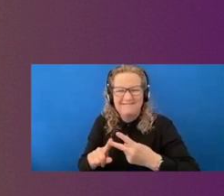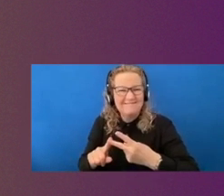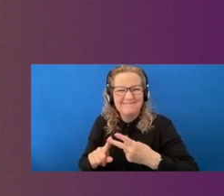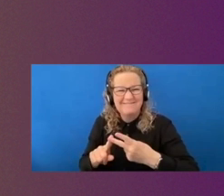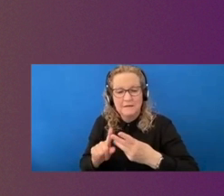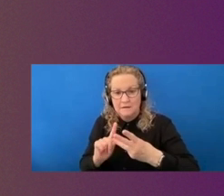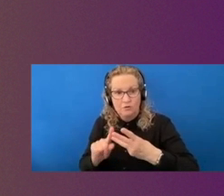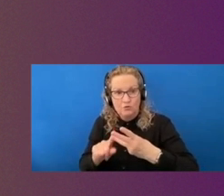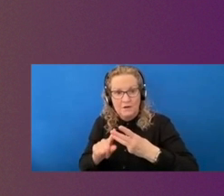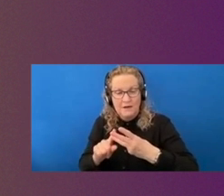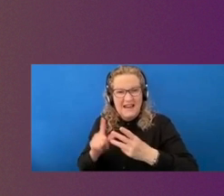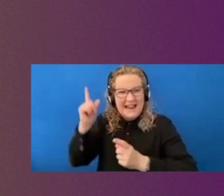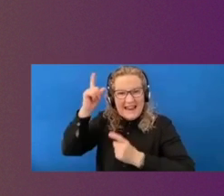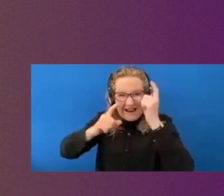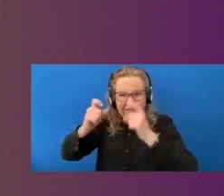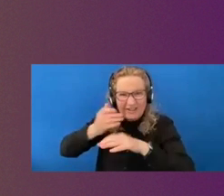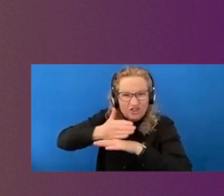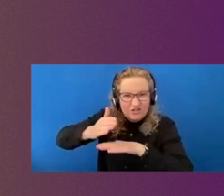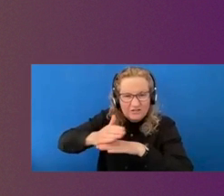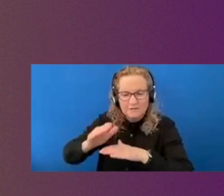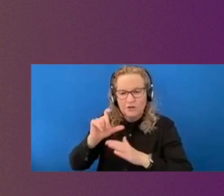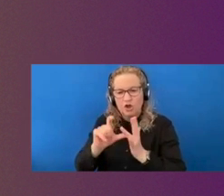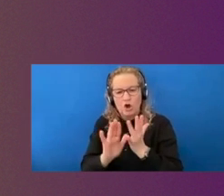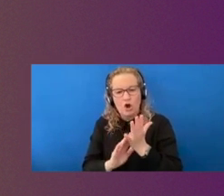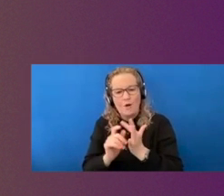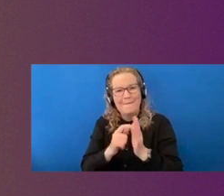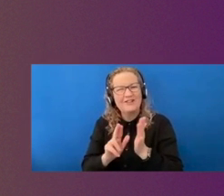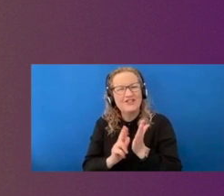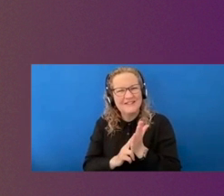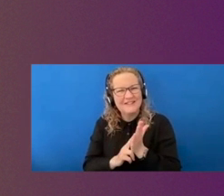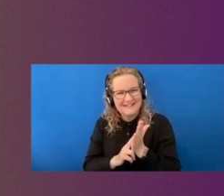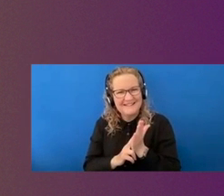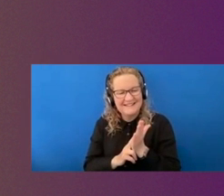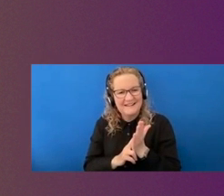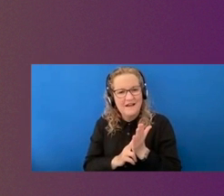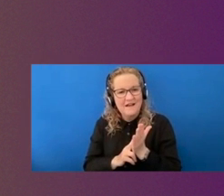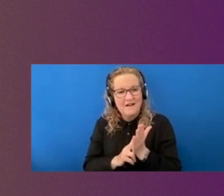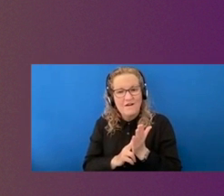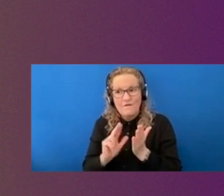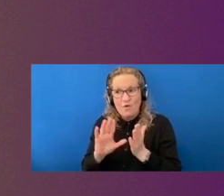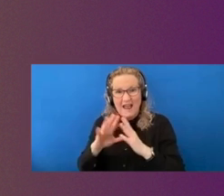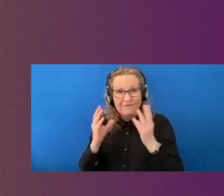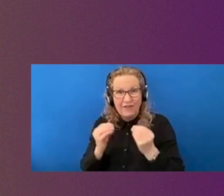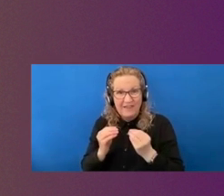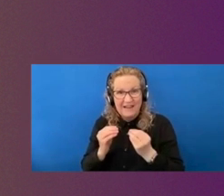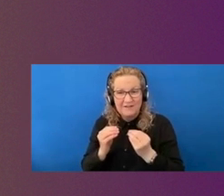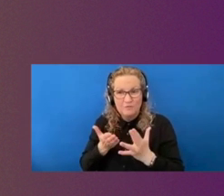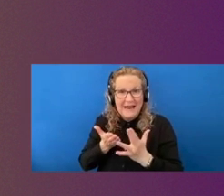and compassion to for things to be acceptable and accessible if we want that inclusive future